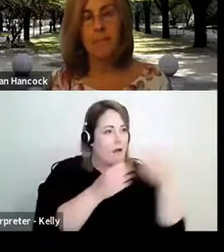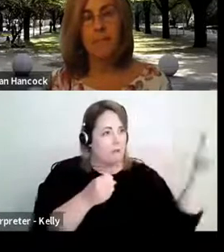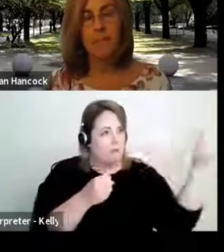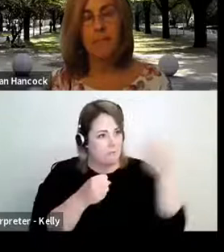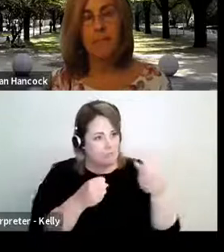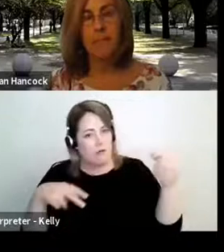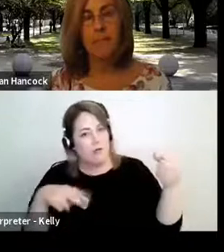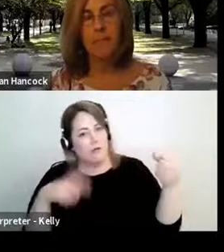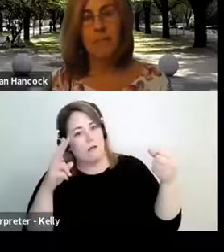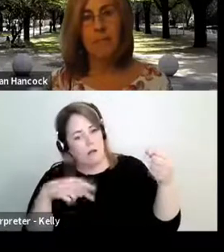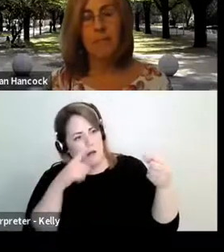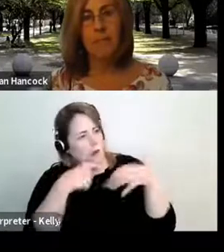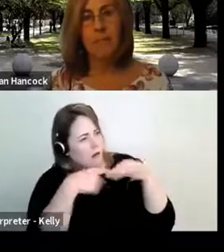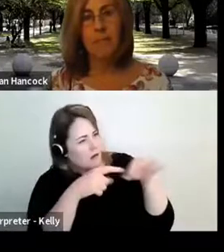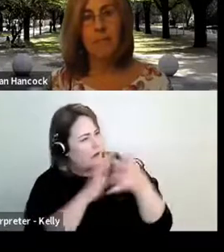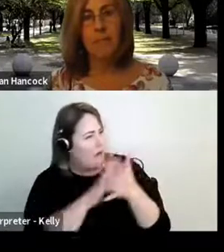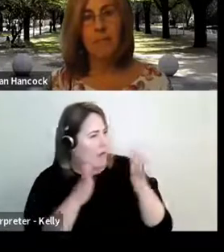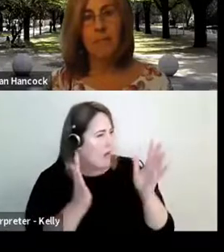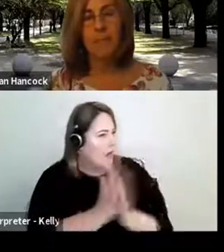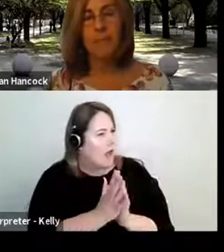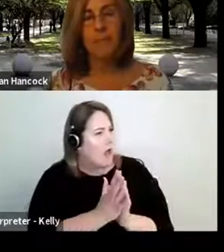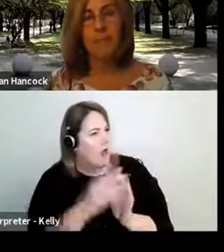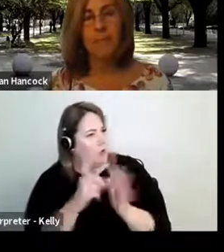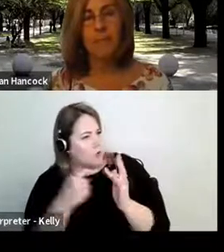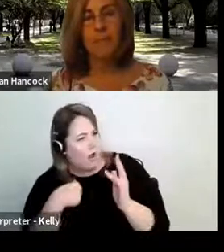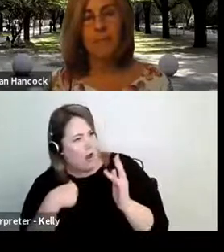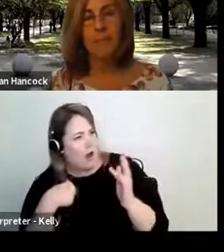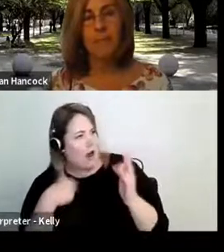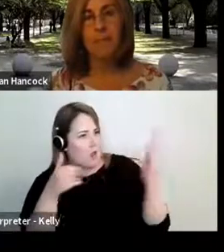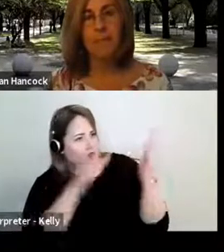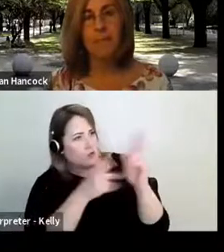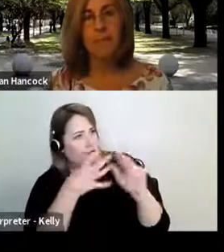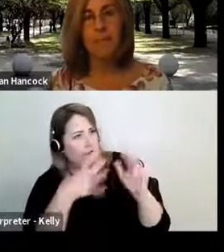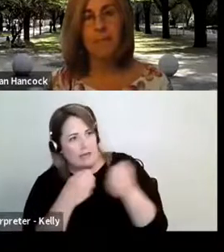can ask the academic, how would we approach you to ask for an extension, you know, how would